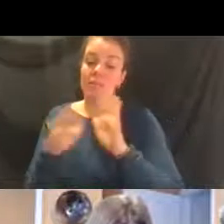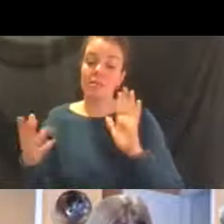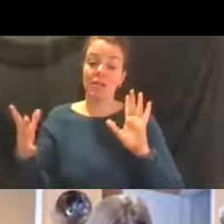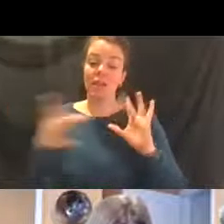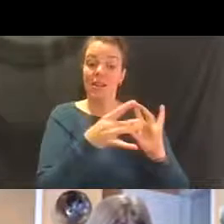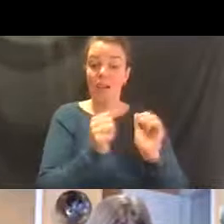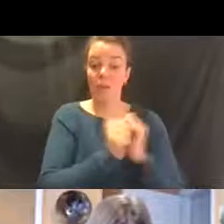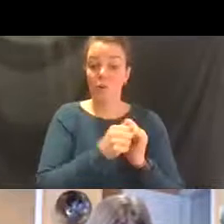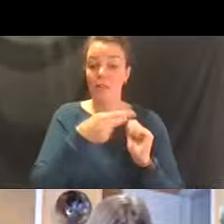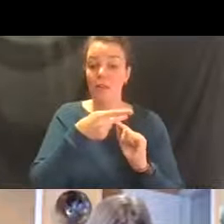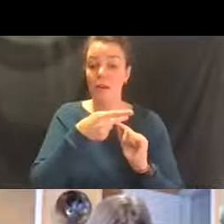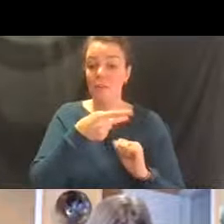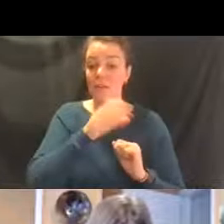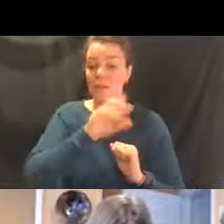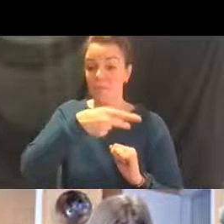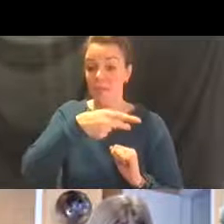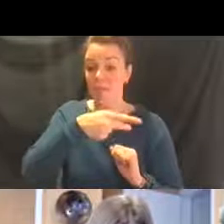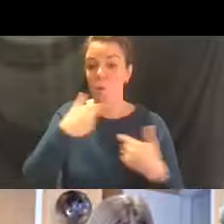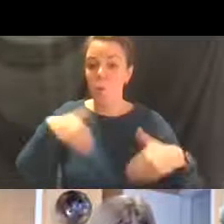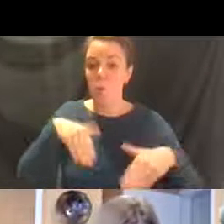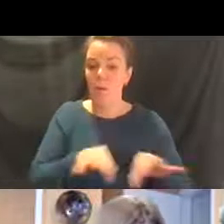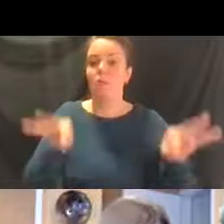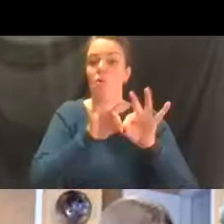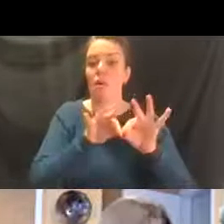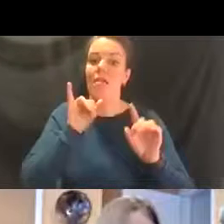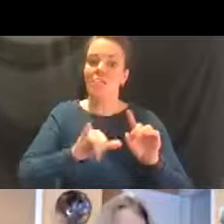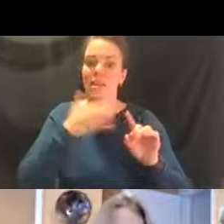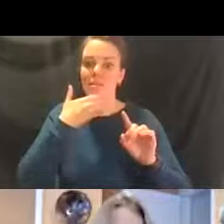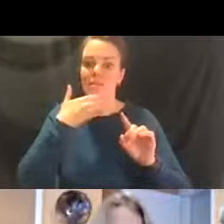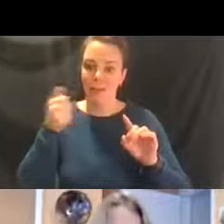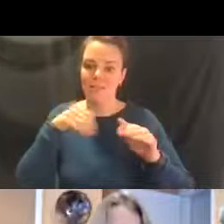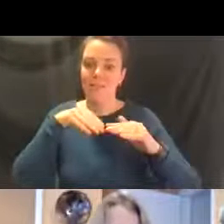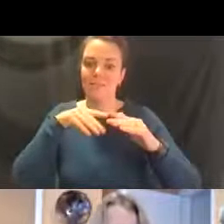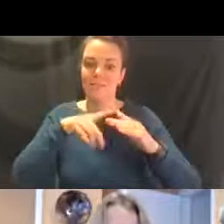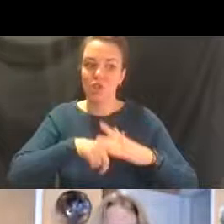is very important as an entry point to health and wellness. Next slide.